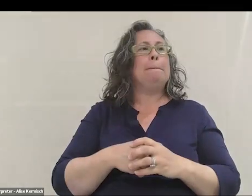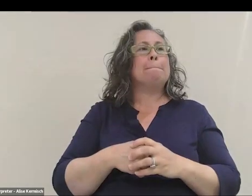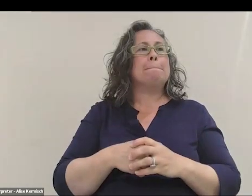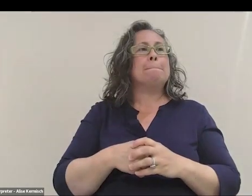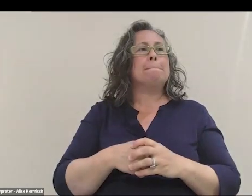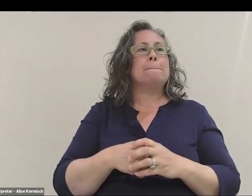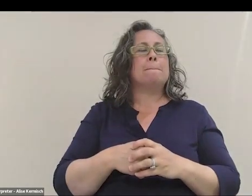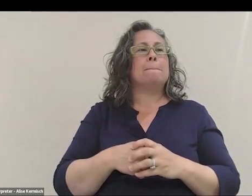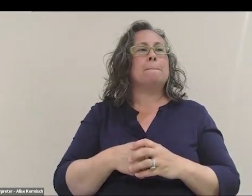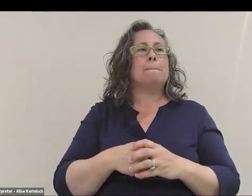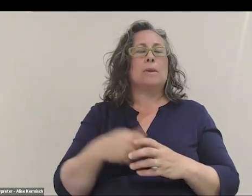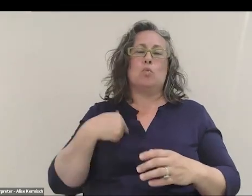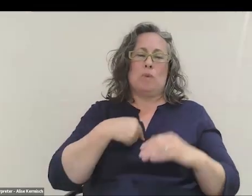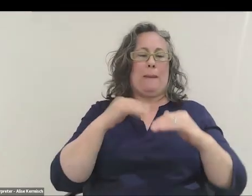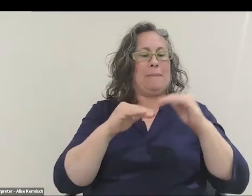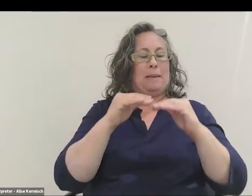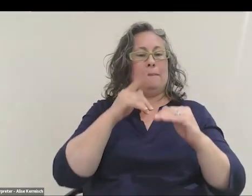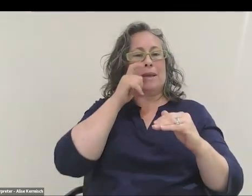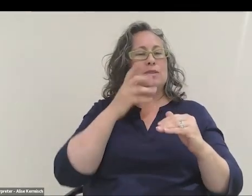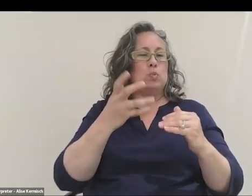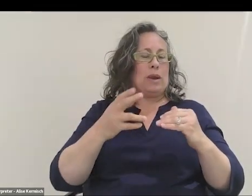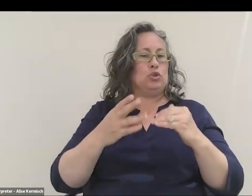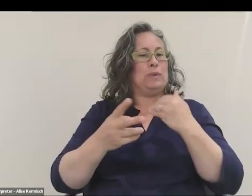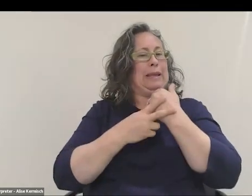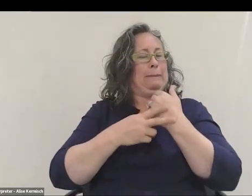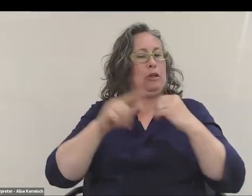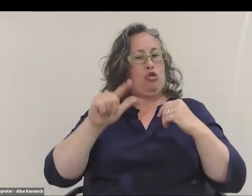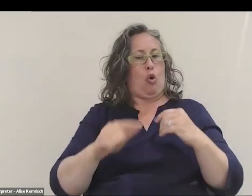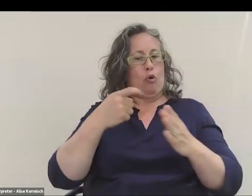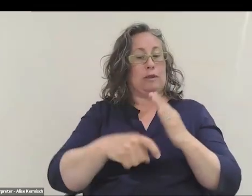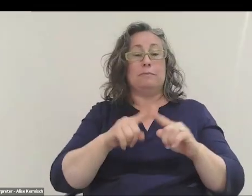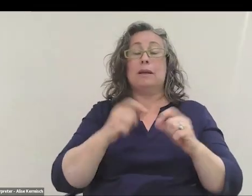We built it because we want it to be low cost. There's lots of other resources out there